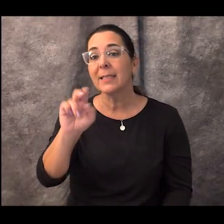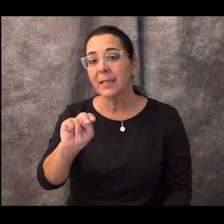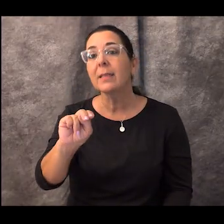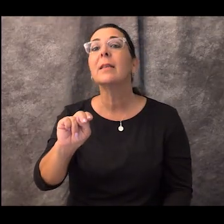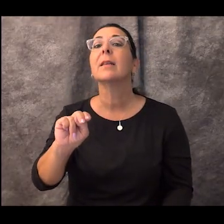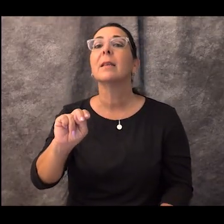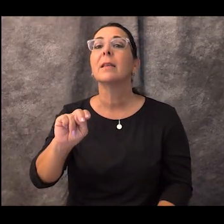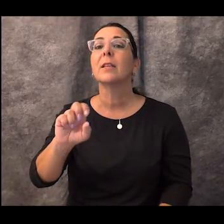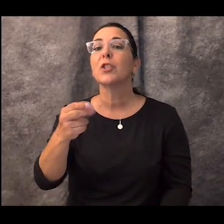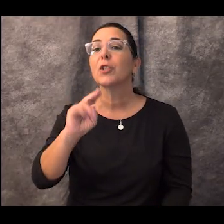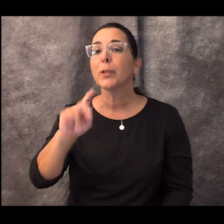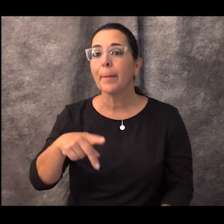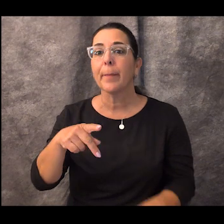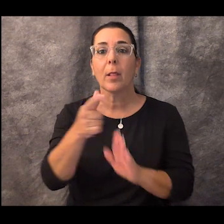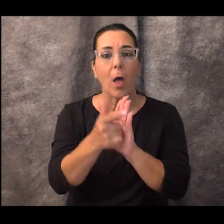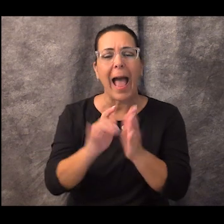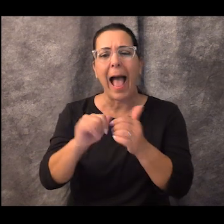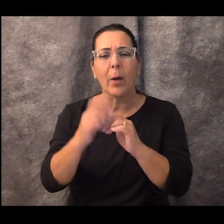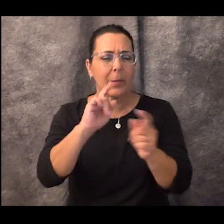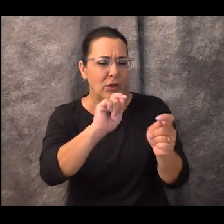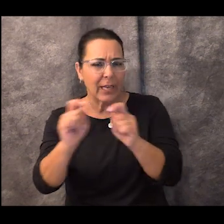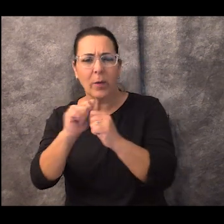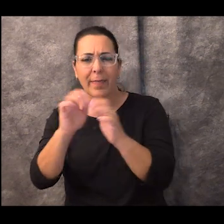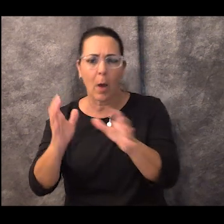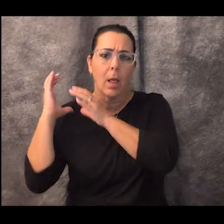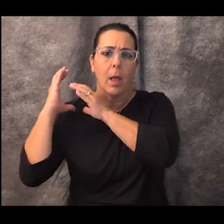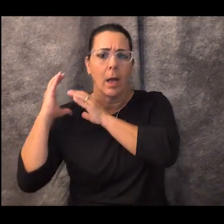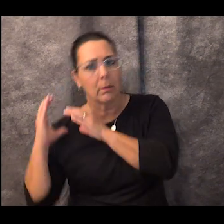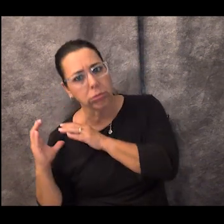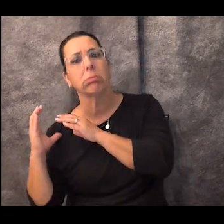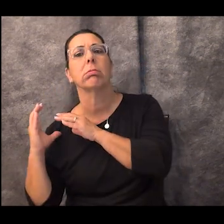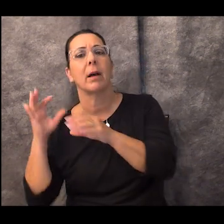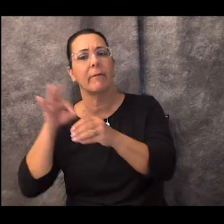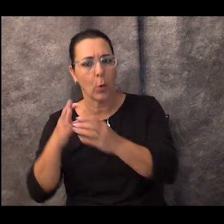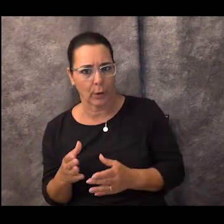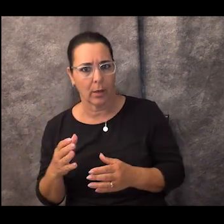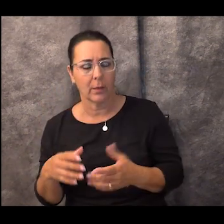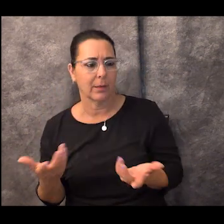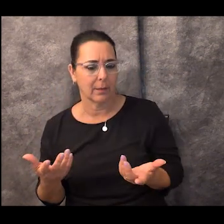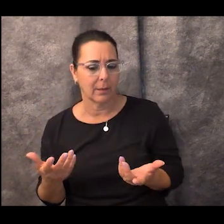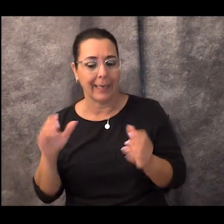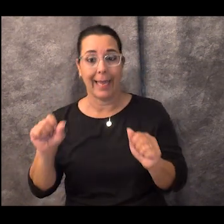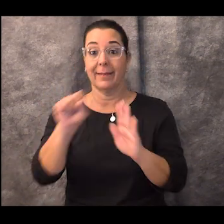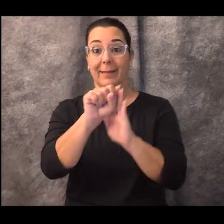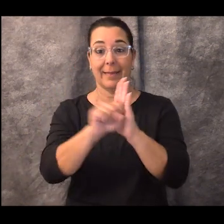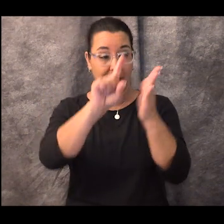without putting the burden on the voter as well, right? Like, well, how much can the state verify on their end, without having to burden the voter with that?